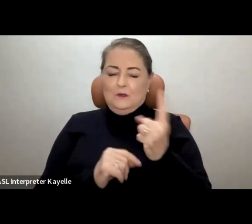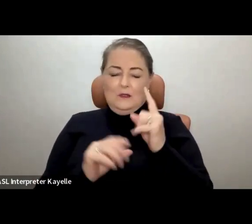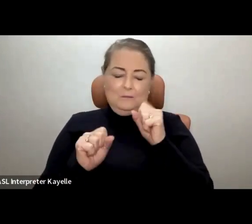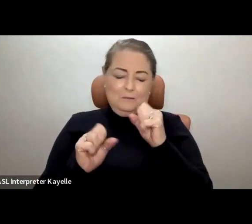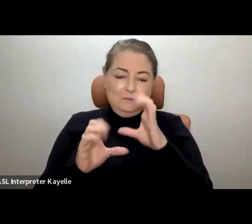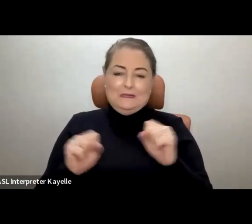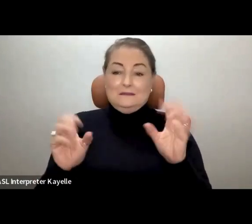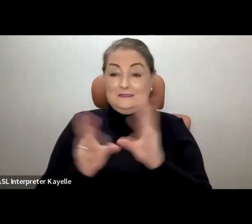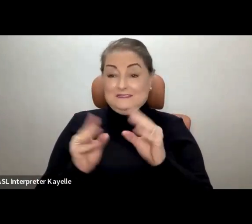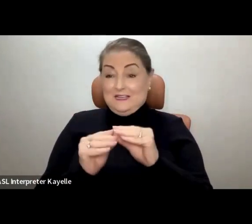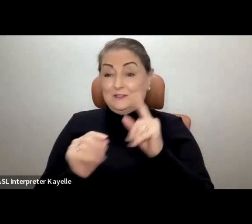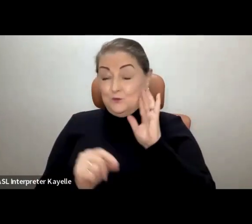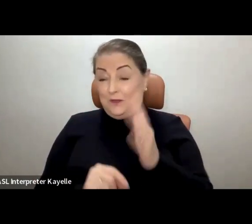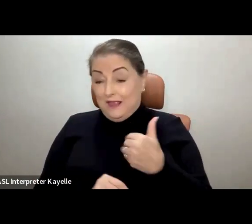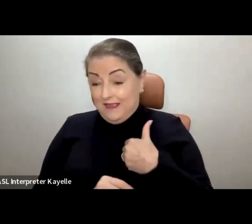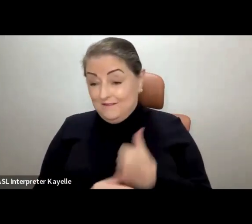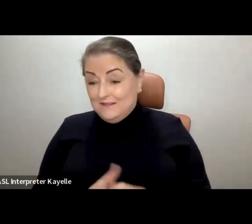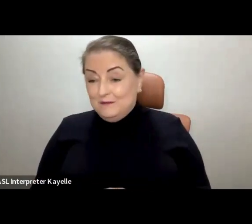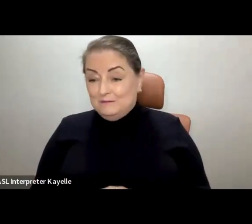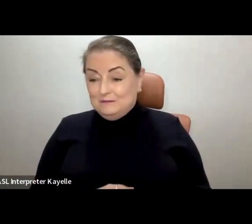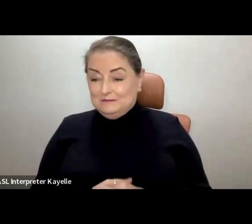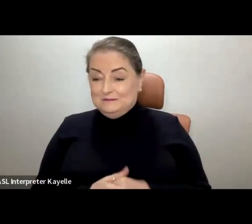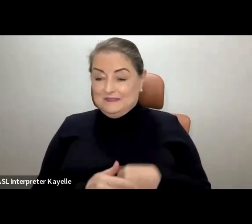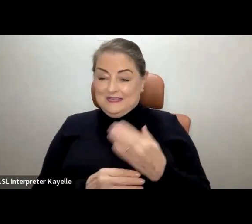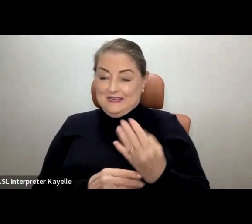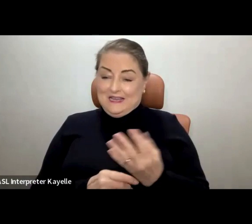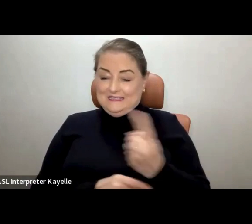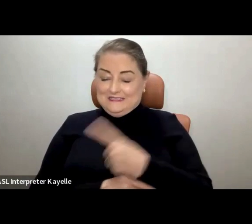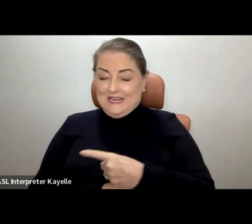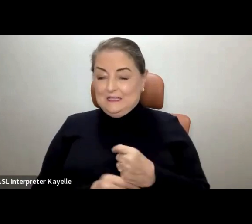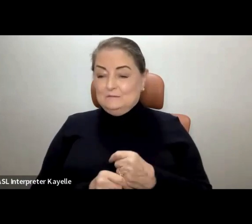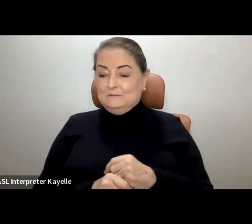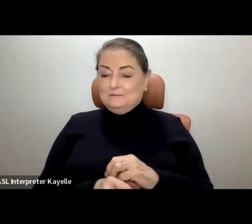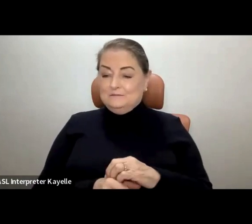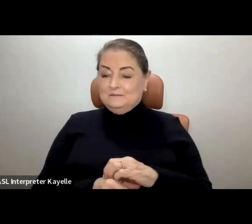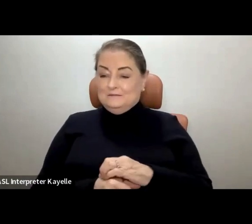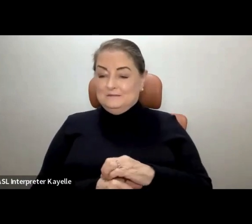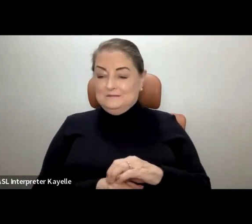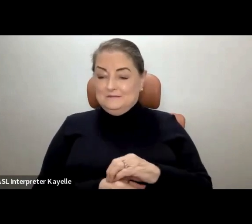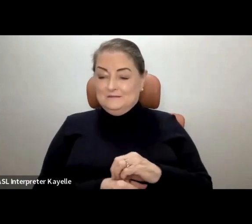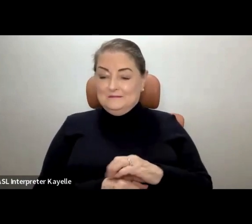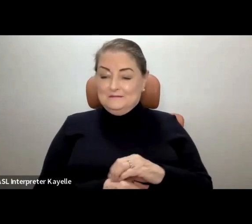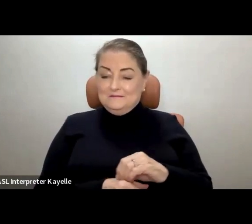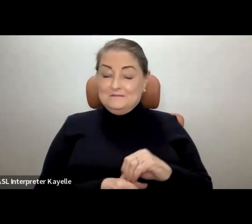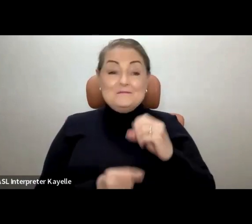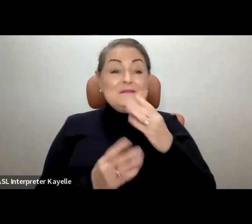going to happen these next days. So thank you all for for being